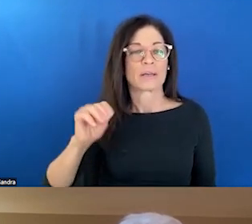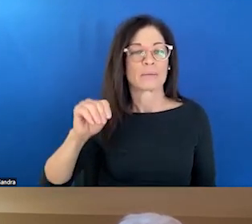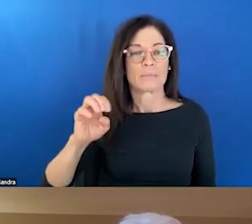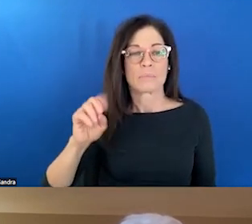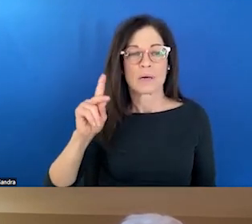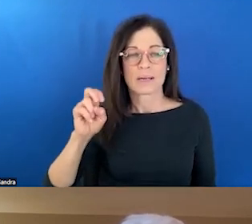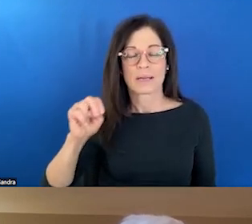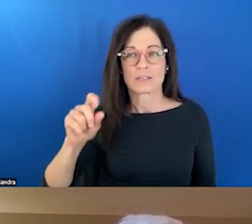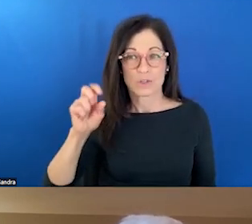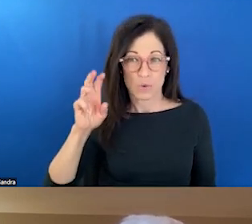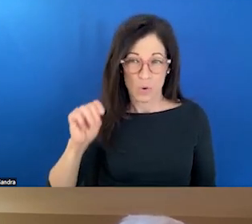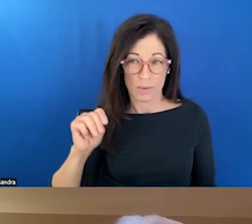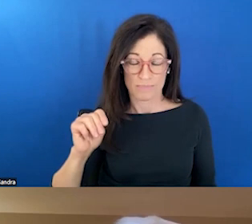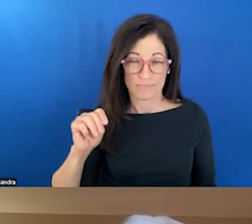NETHERLANDS.